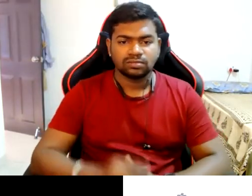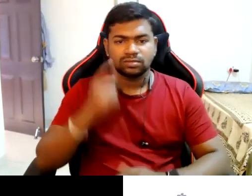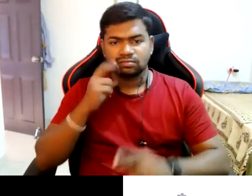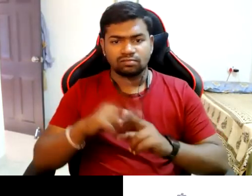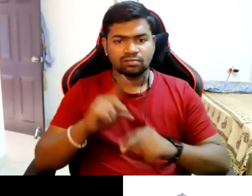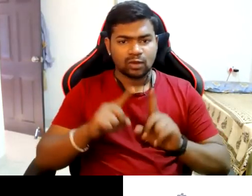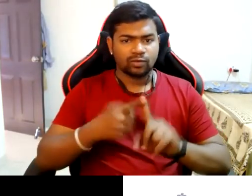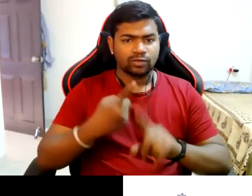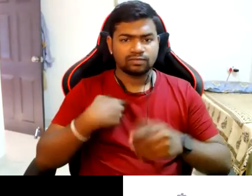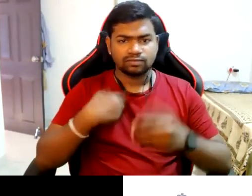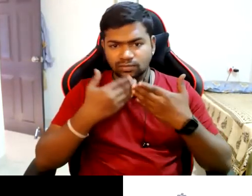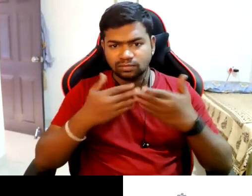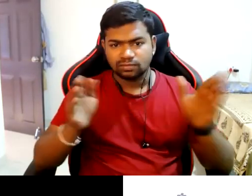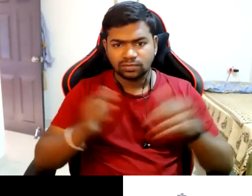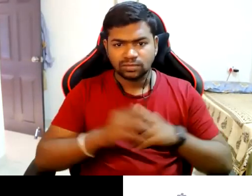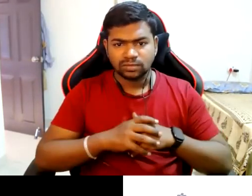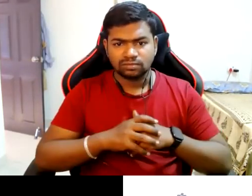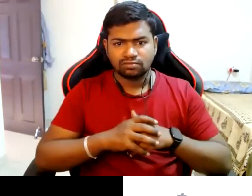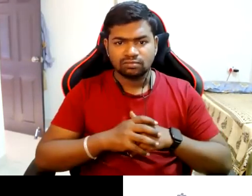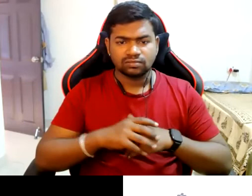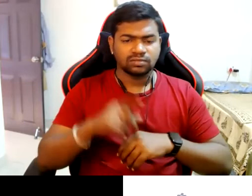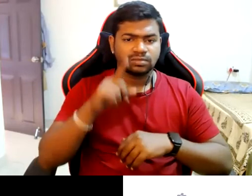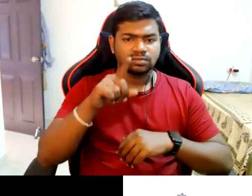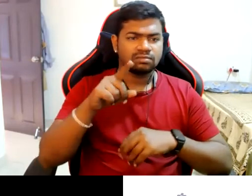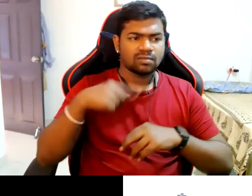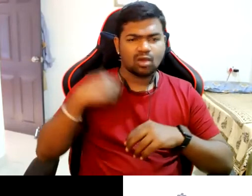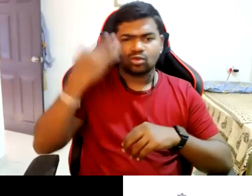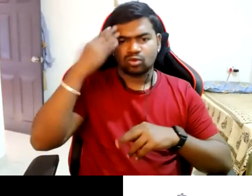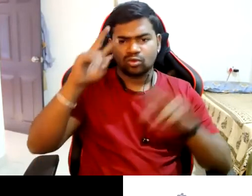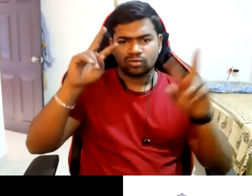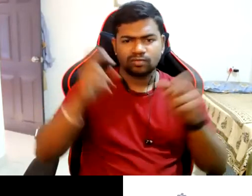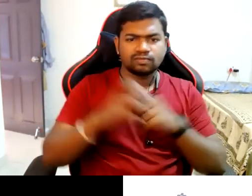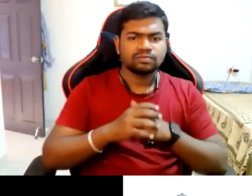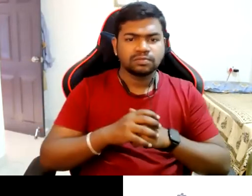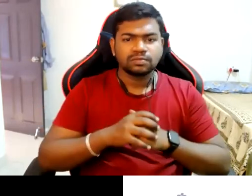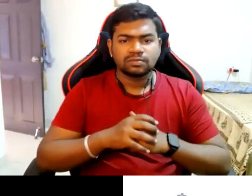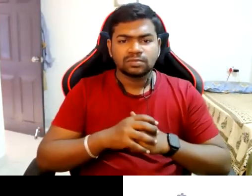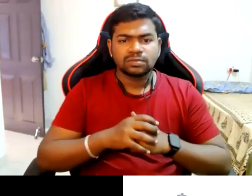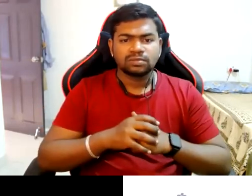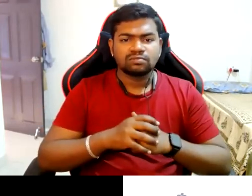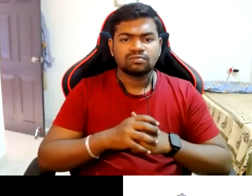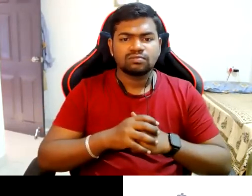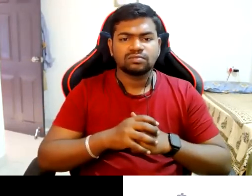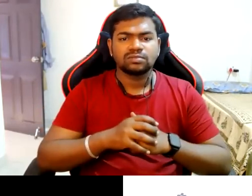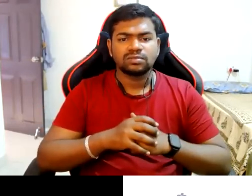That said, I don't know, in Hindi there is a very old quotation. that don't open your thumb. Keep your thumb close if you